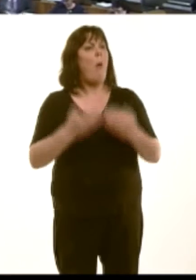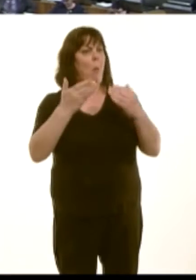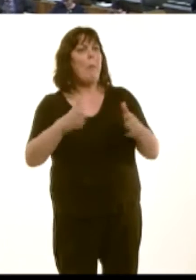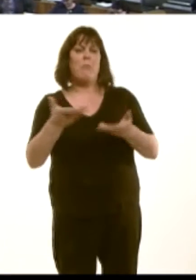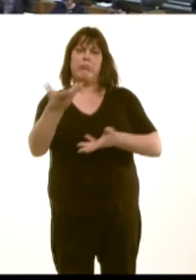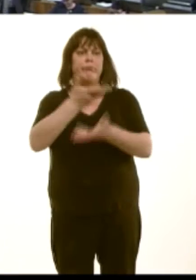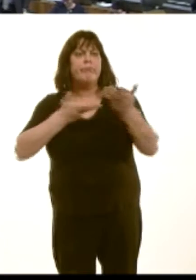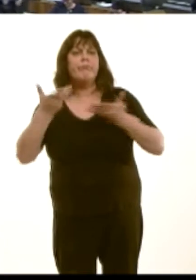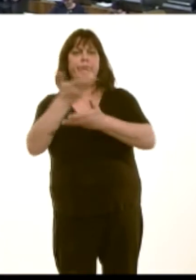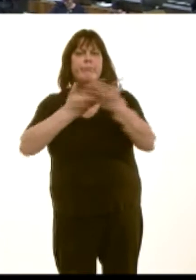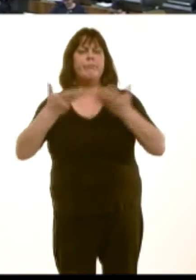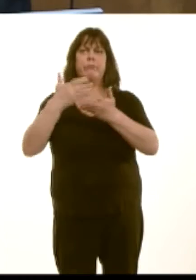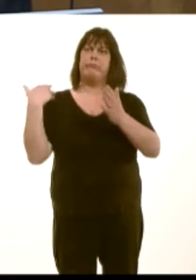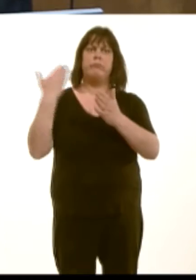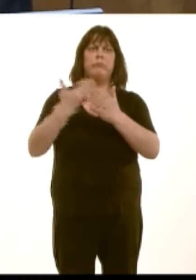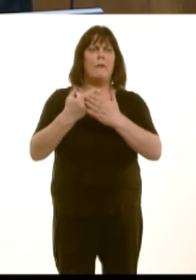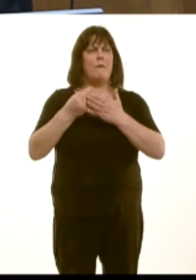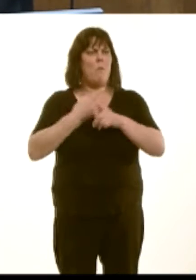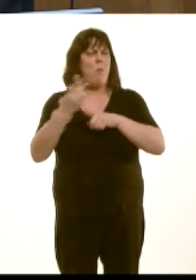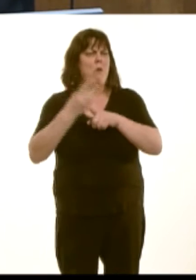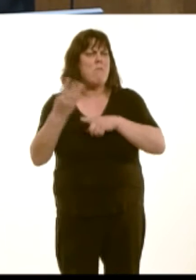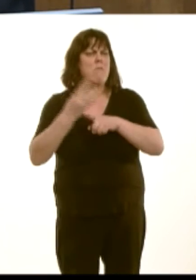Simon Thomas: Fel y byddwn i wedi gobeithio, Brif Weinidog.